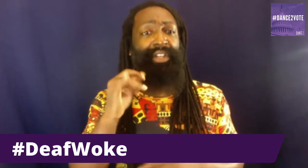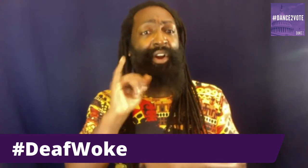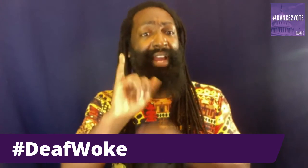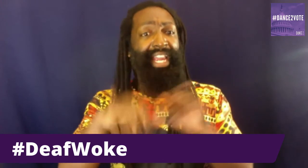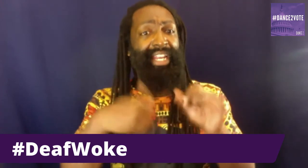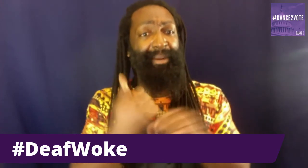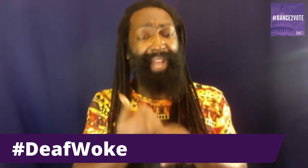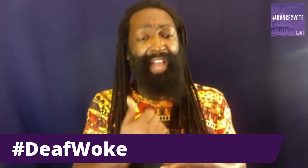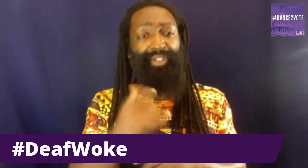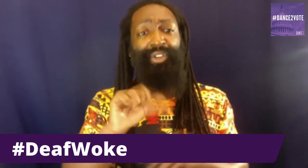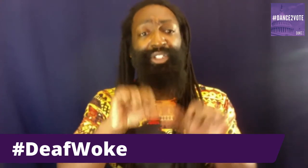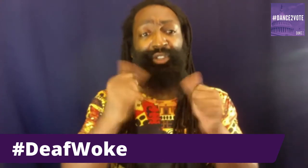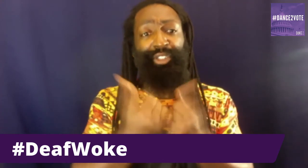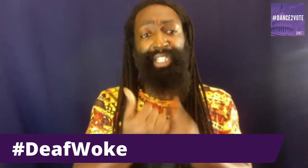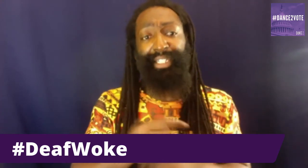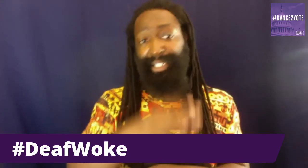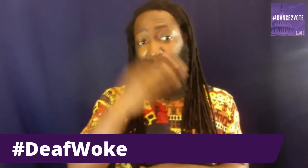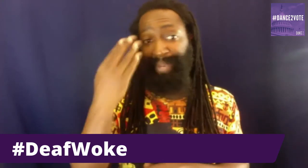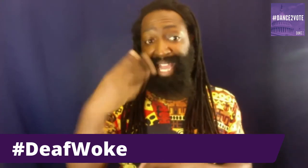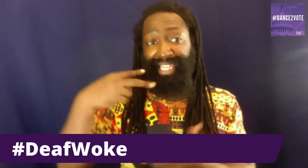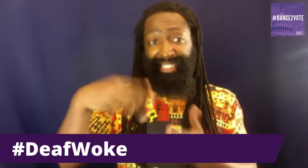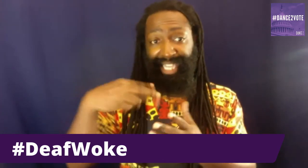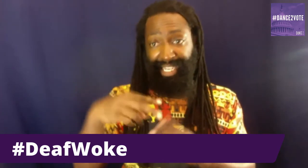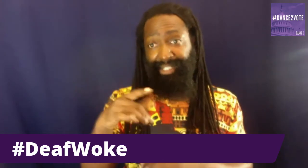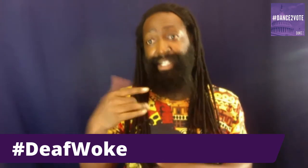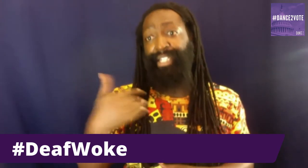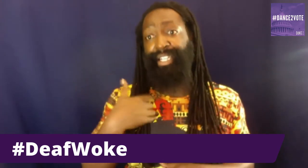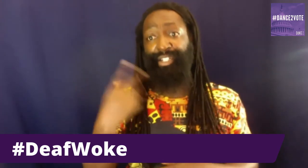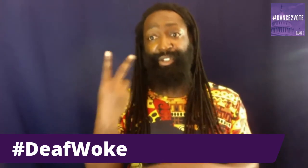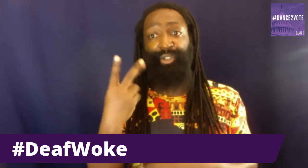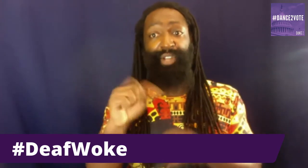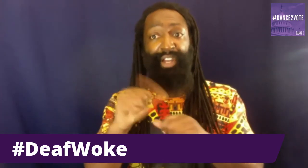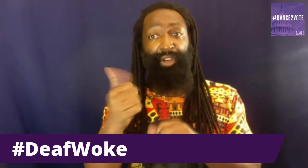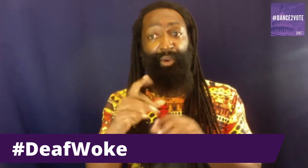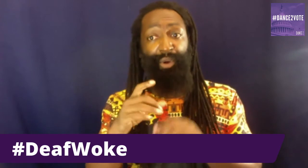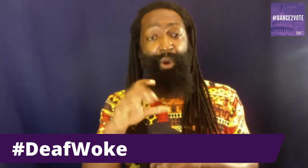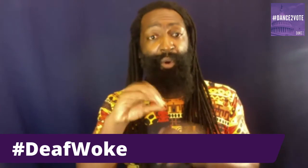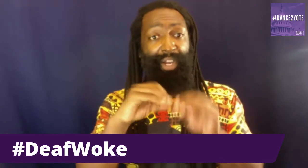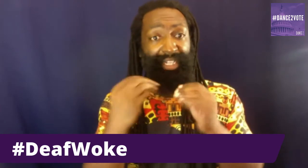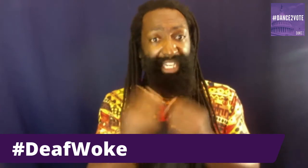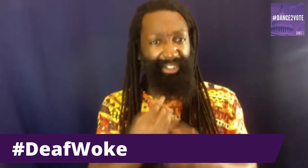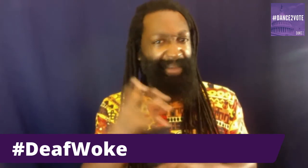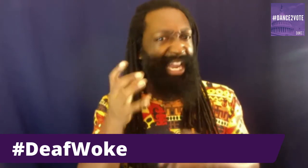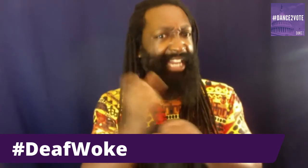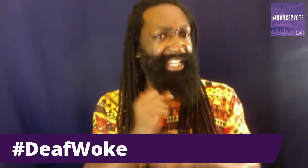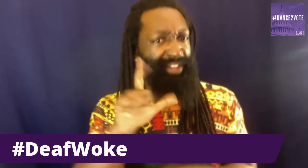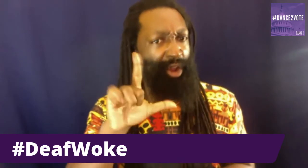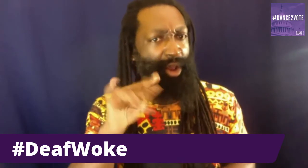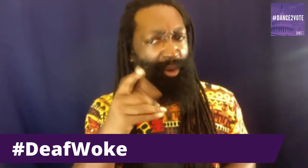Yeah, and we have another international association black in dace,